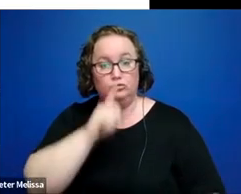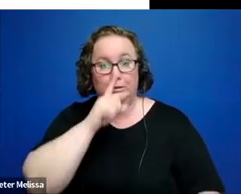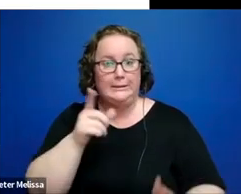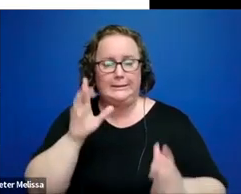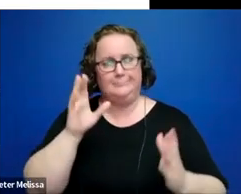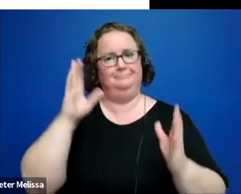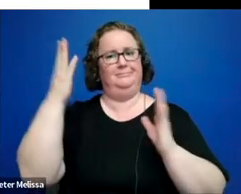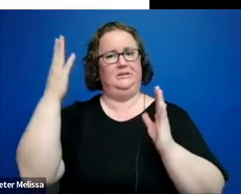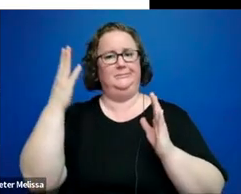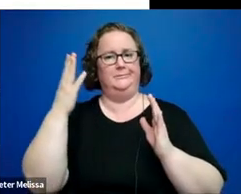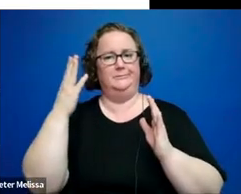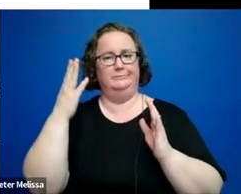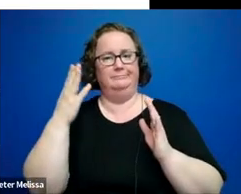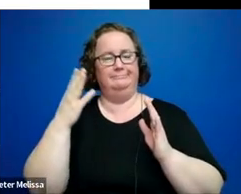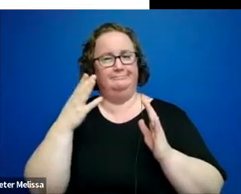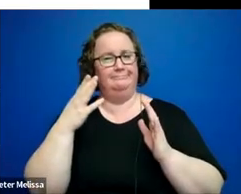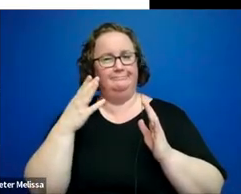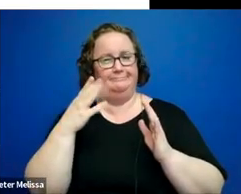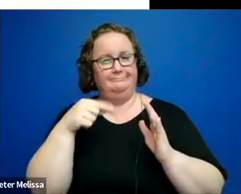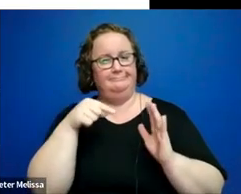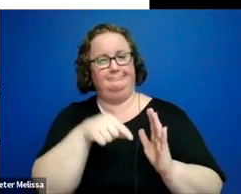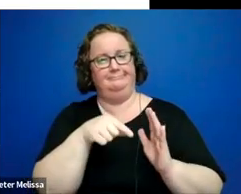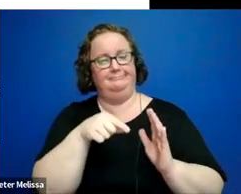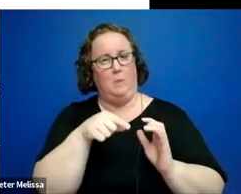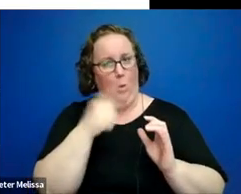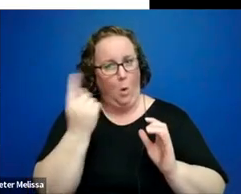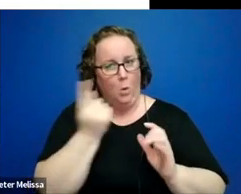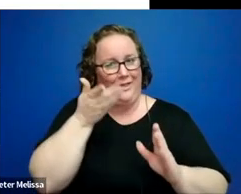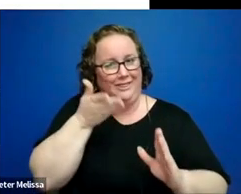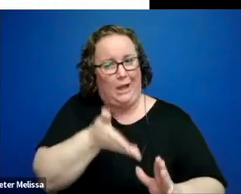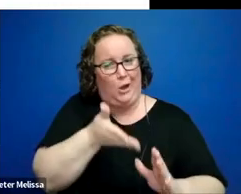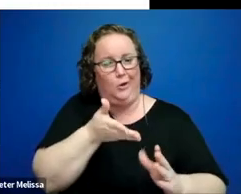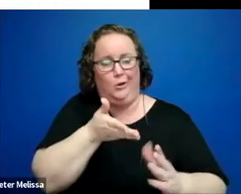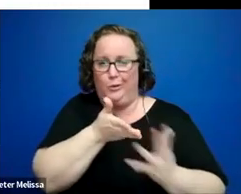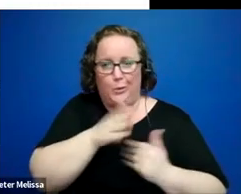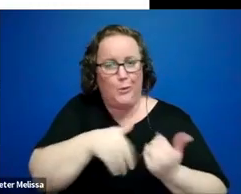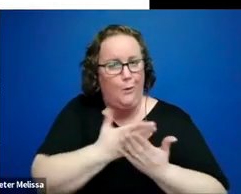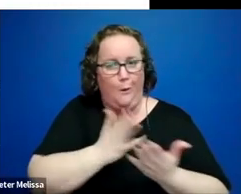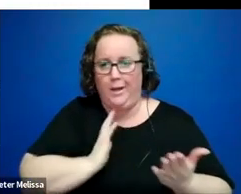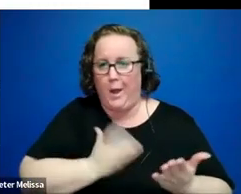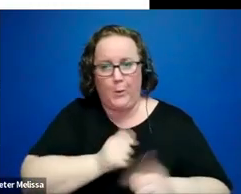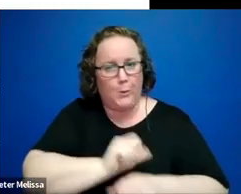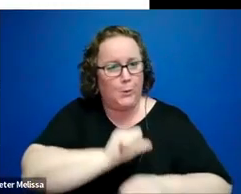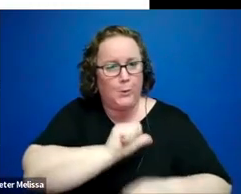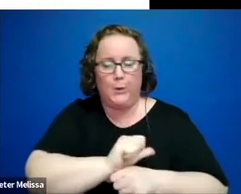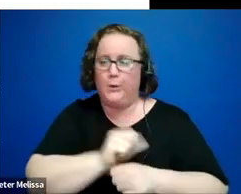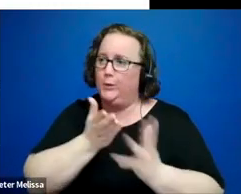underlying thread through all the work that we do and all the parents that are so generous to share their